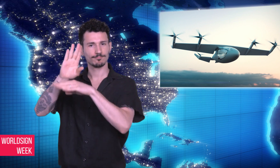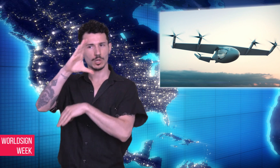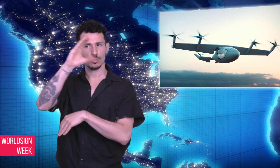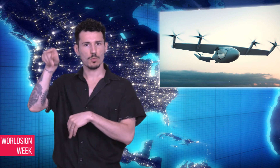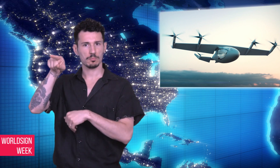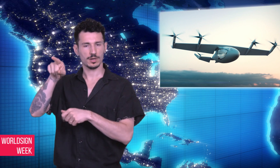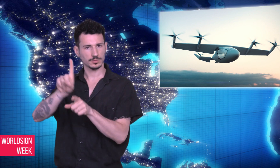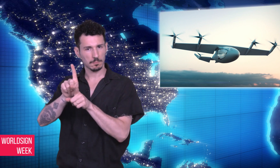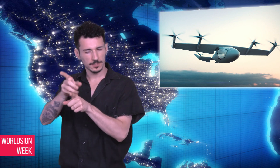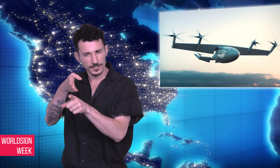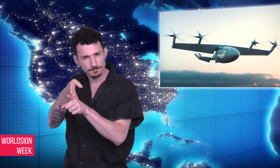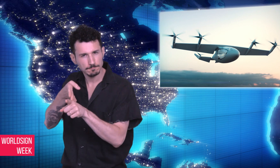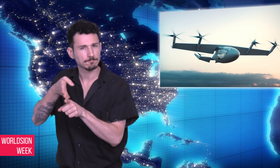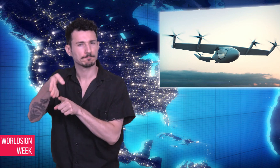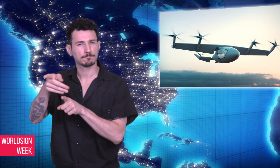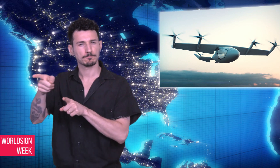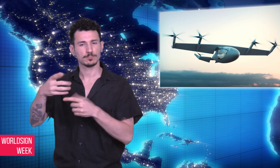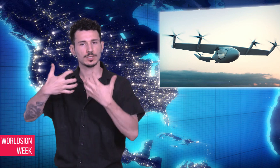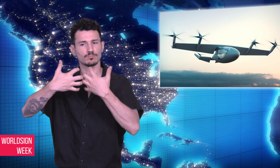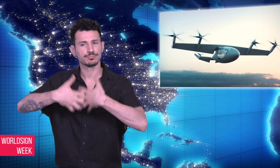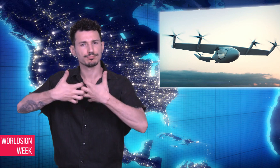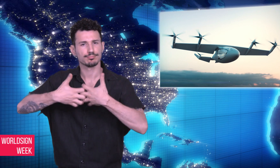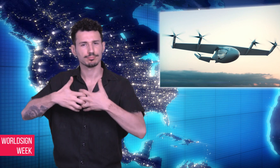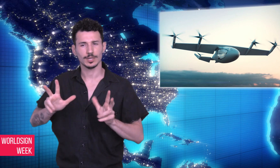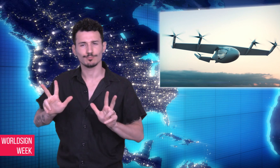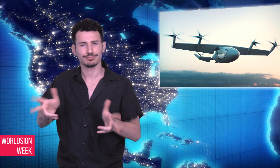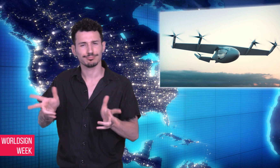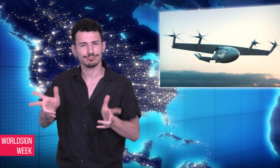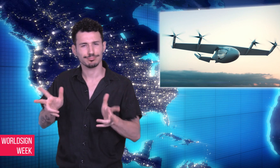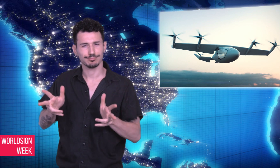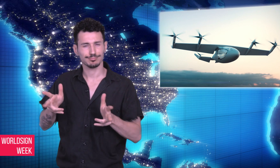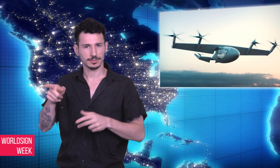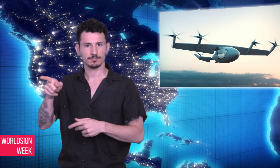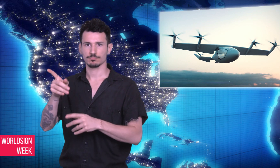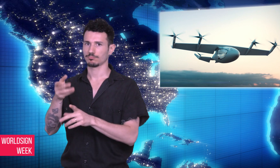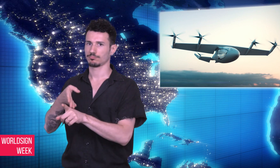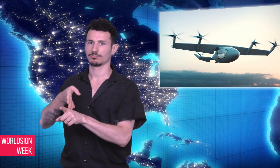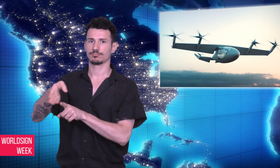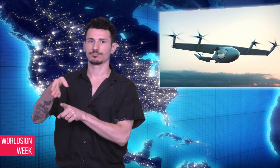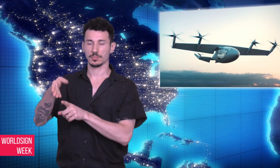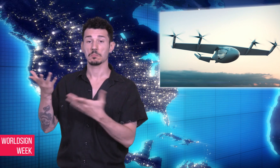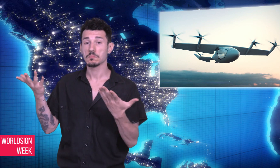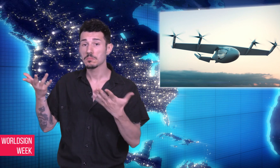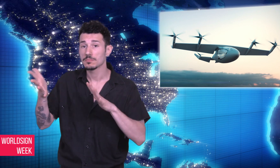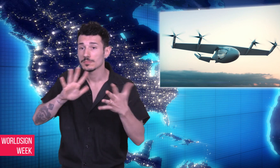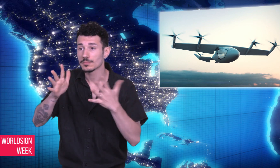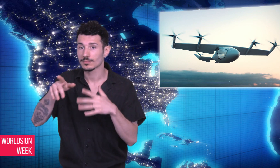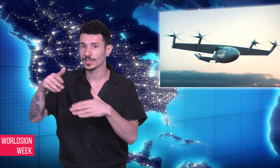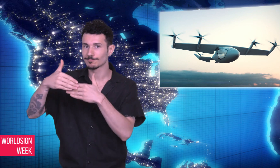manufacturer, however, Rolls-Royce may